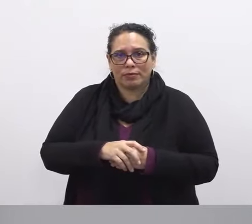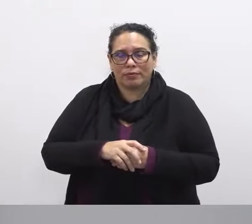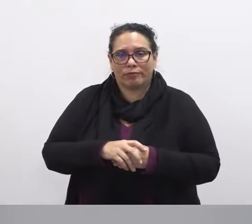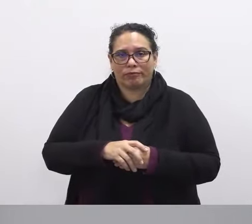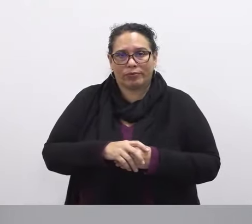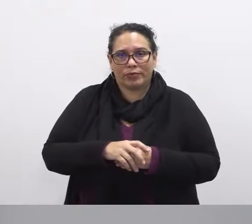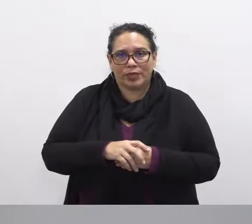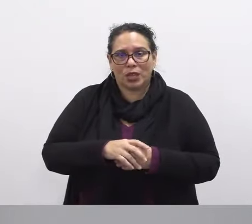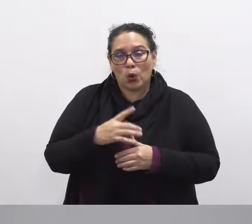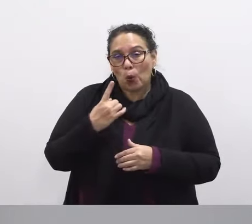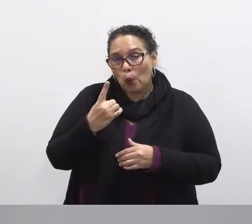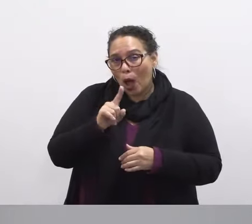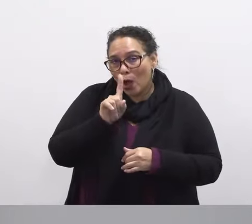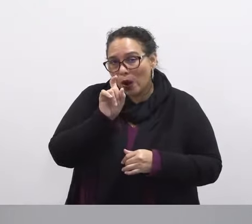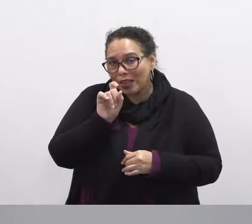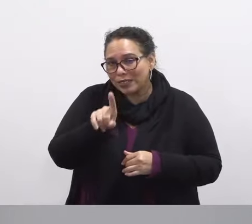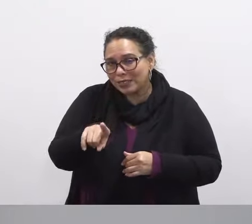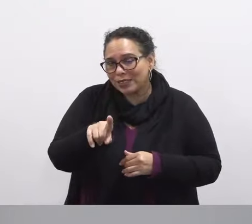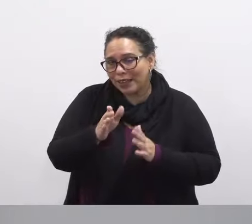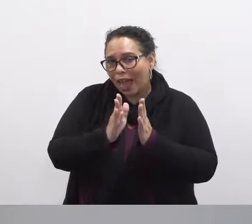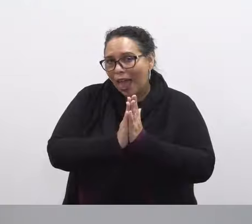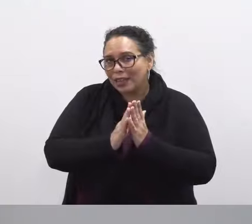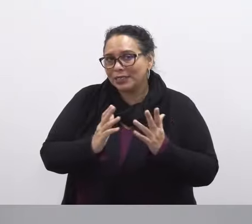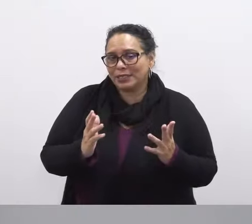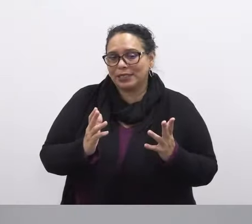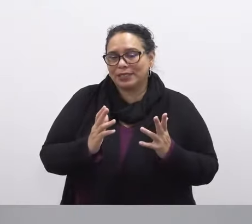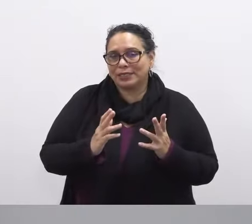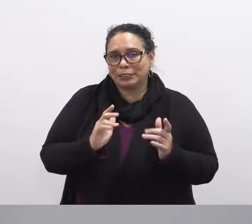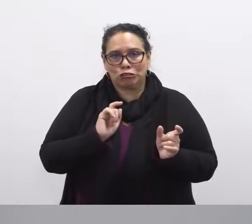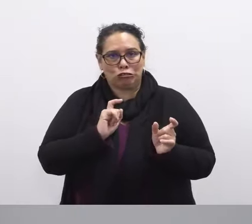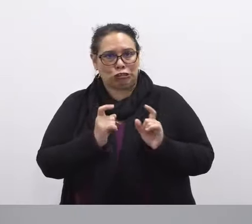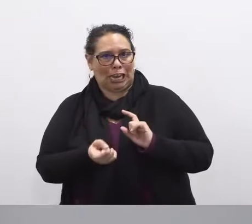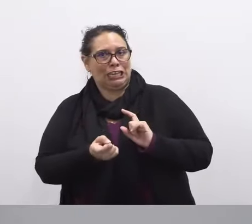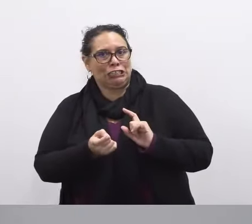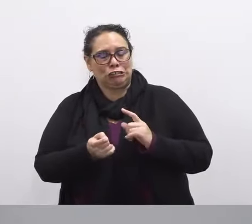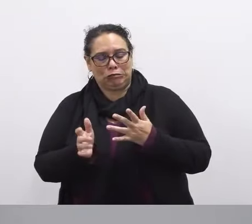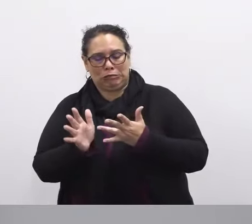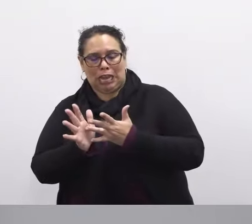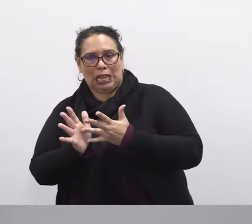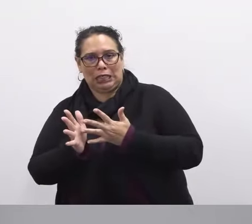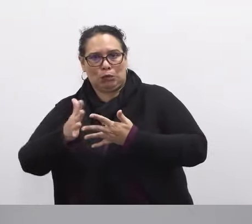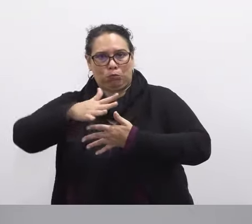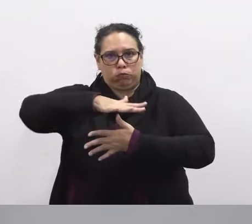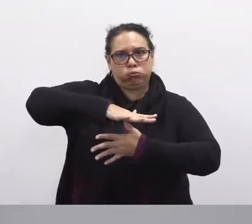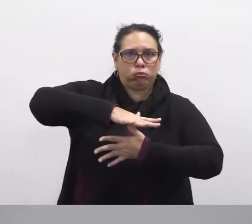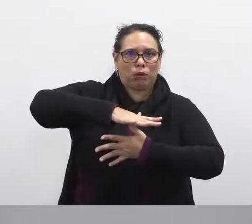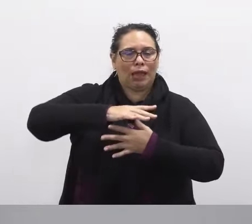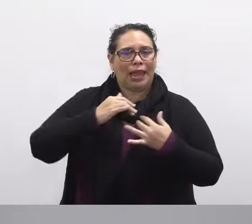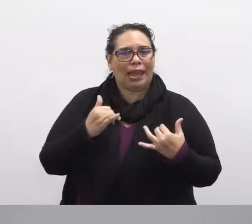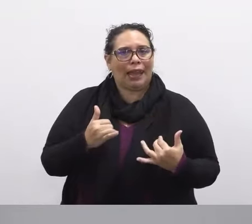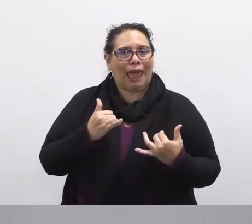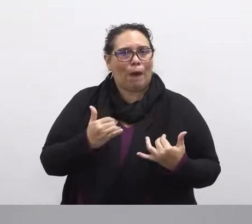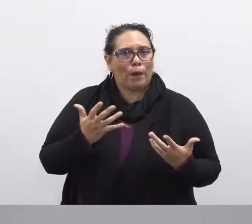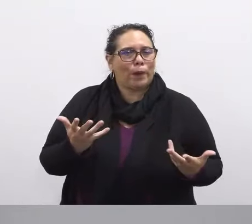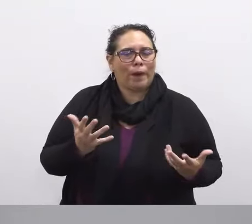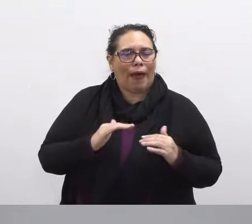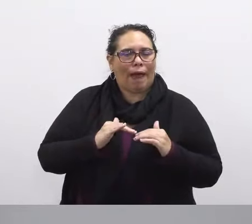one of the questions that was asked is, what has changed from your ninth grade to now for those that are seniors, your experience today?